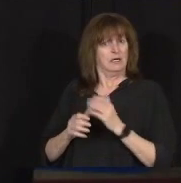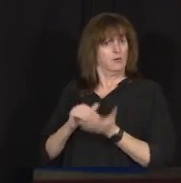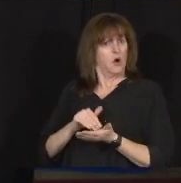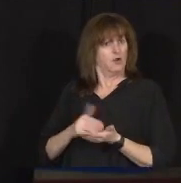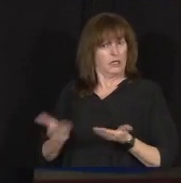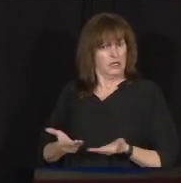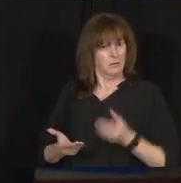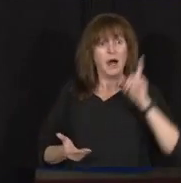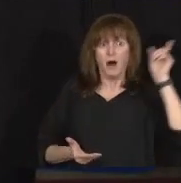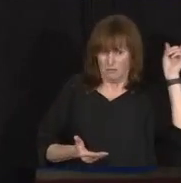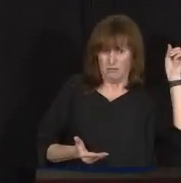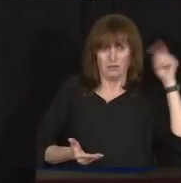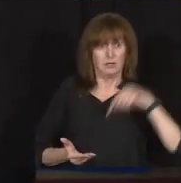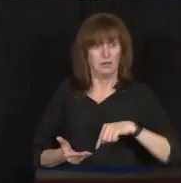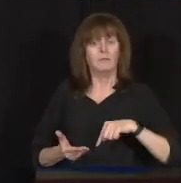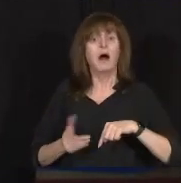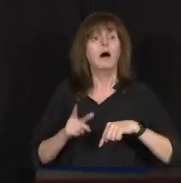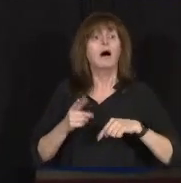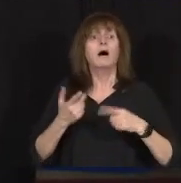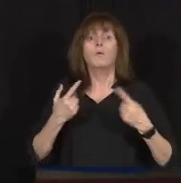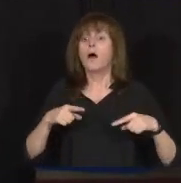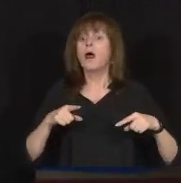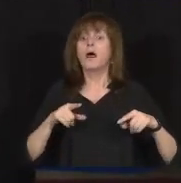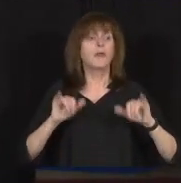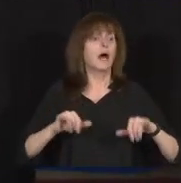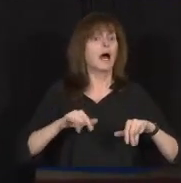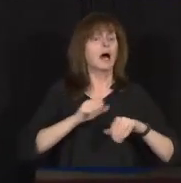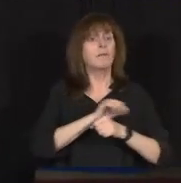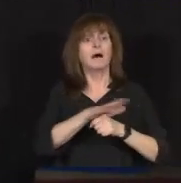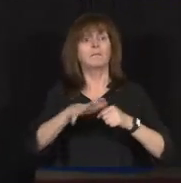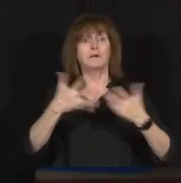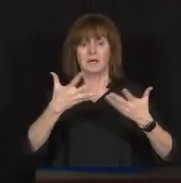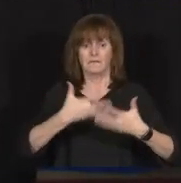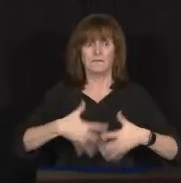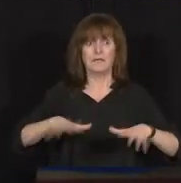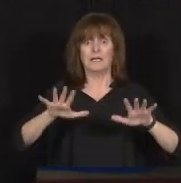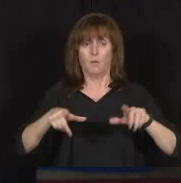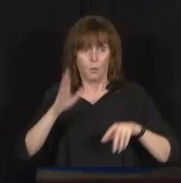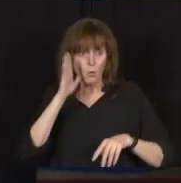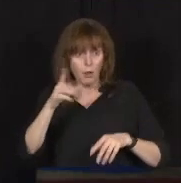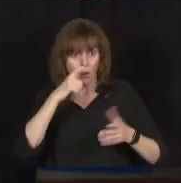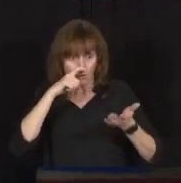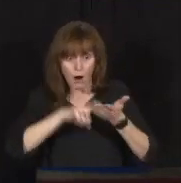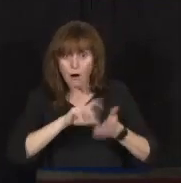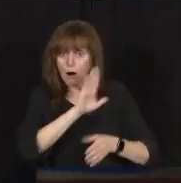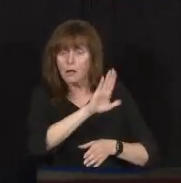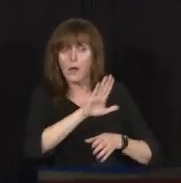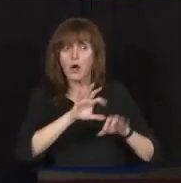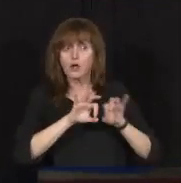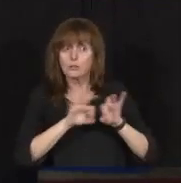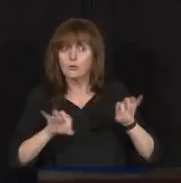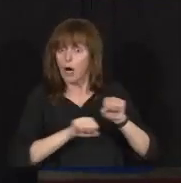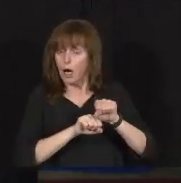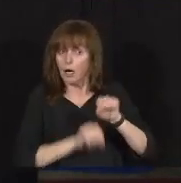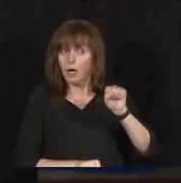over to have the credentials recognized here? First of all of course, people will be paid for the work they are going to do.